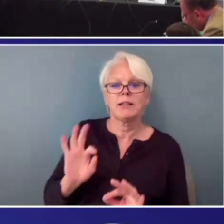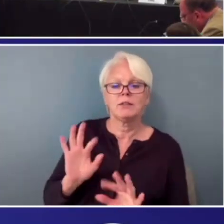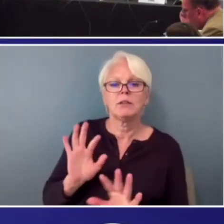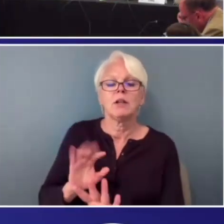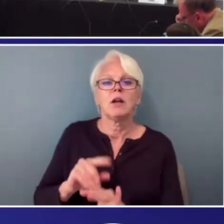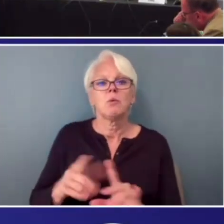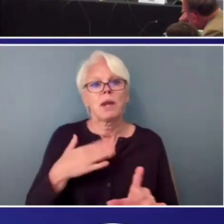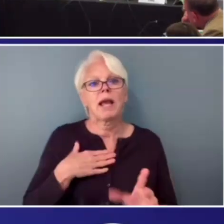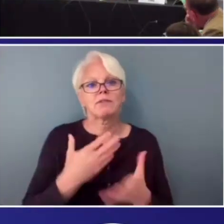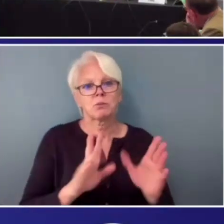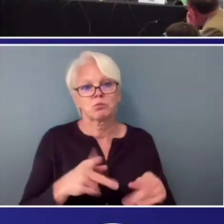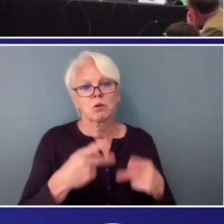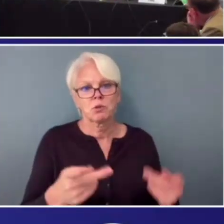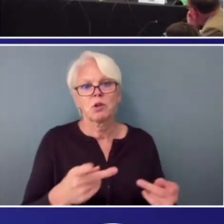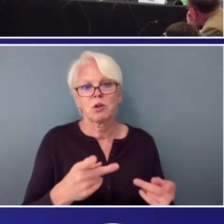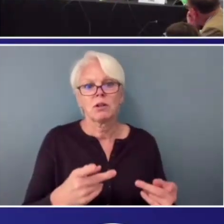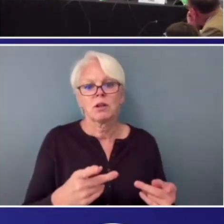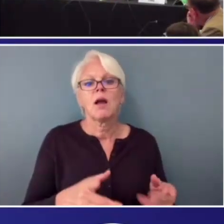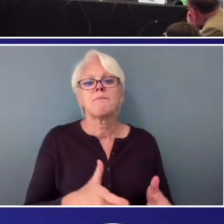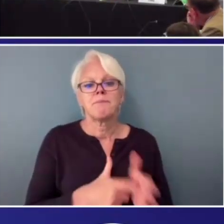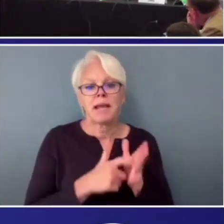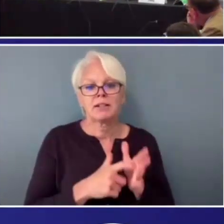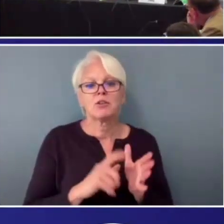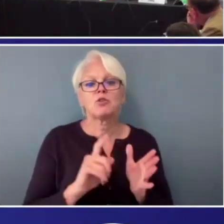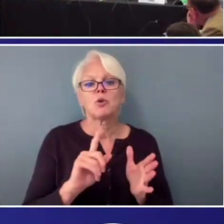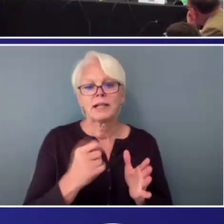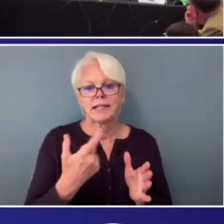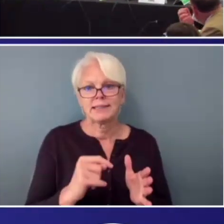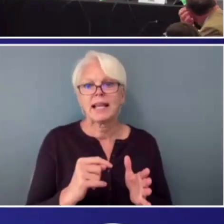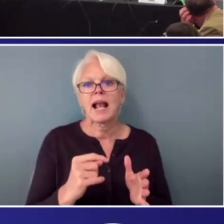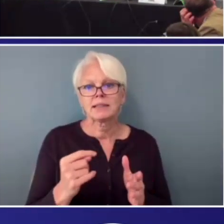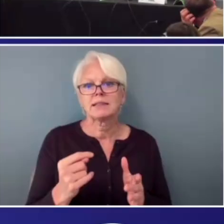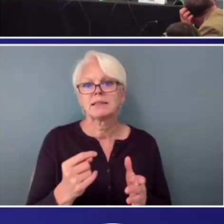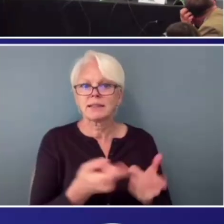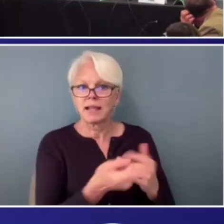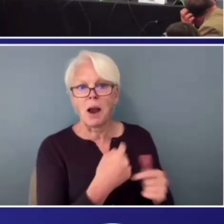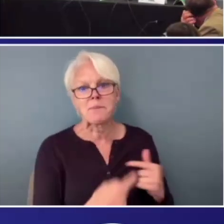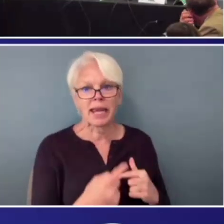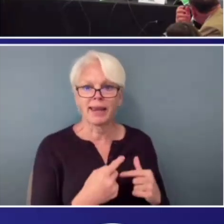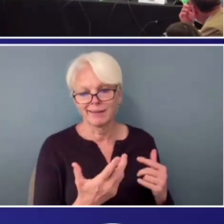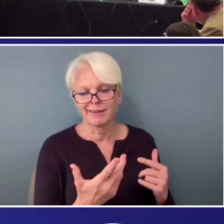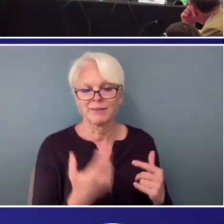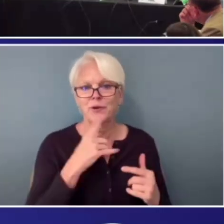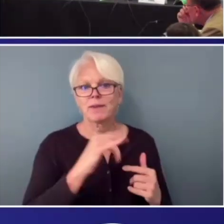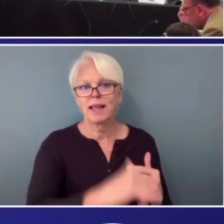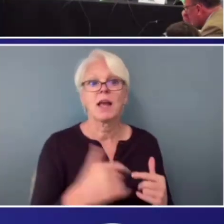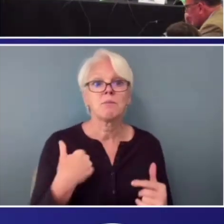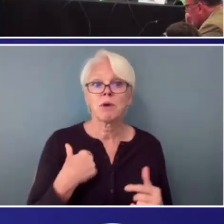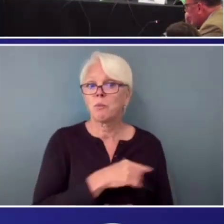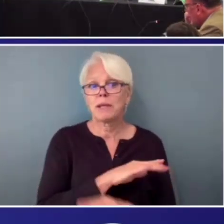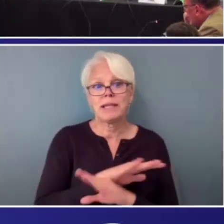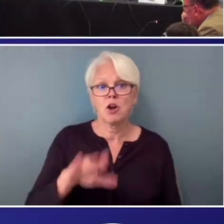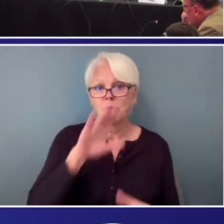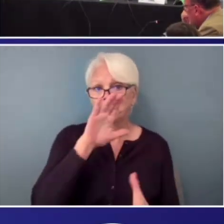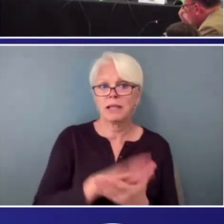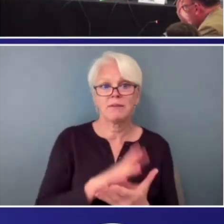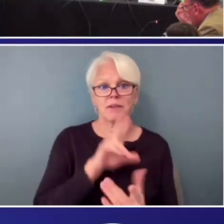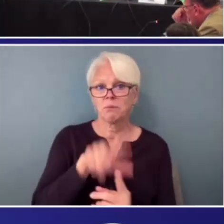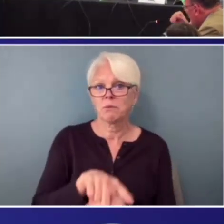amendatory text coming for that, but it -- we do not believe it is applicable to go under 285.211.